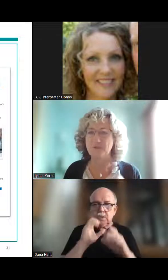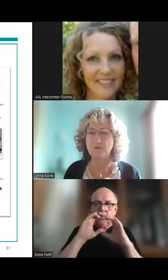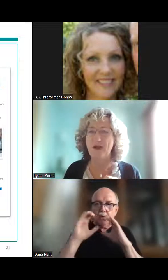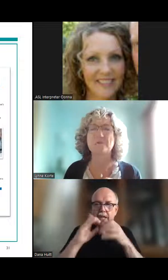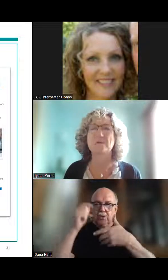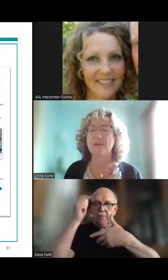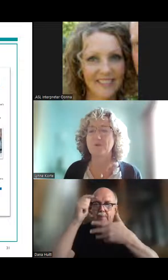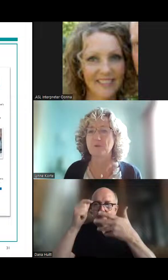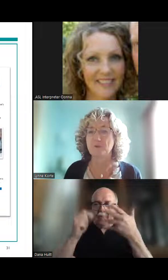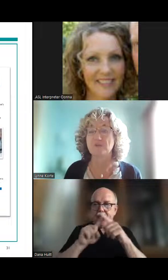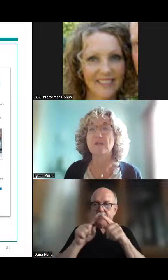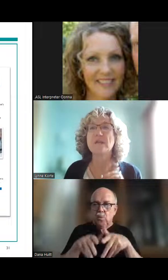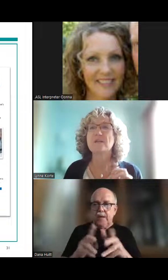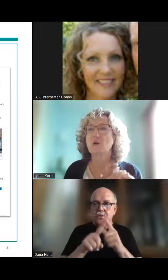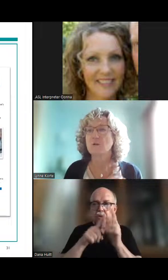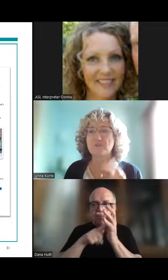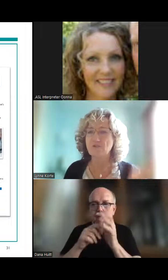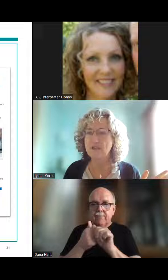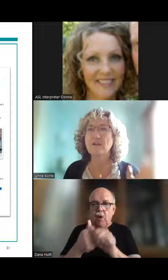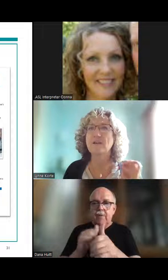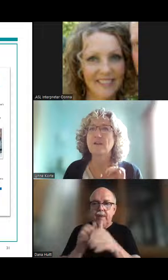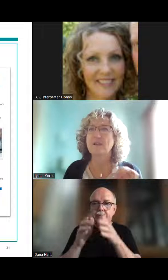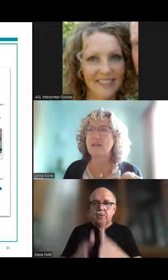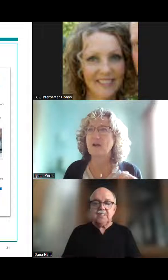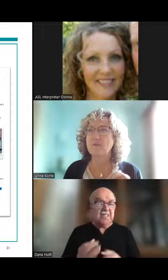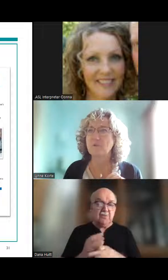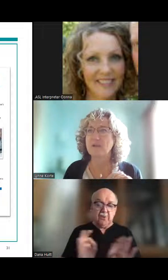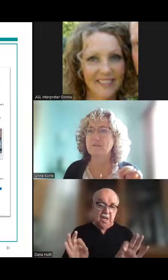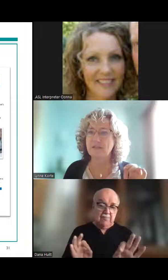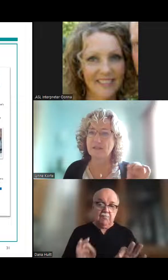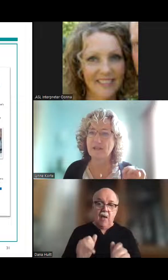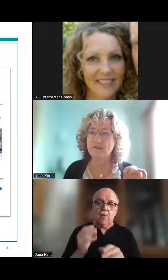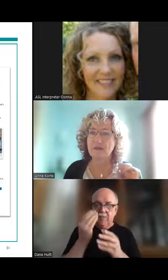and what languages they teach in. We also have an ALTSA training page that talks about the different trainings that are available and in the languages, it provides information about that, too. I can look that up and maybe put it in the chat. >> Kristen Maki: That would be great.